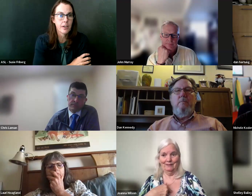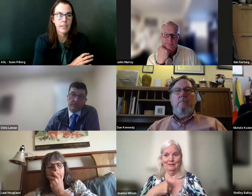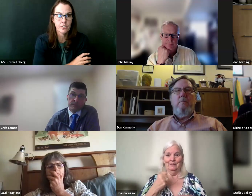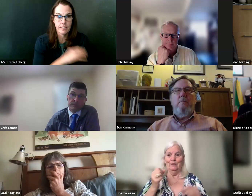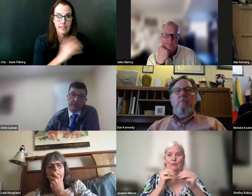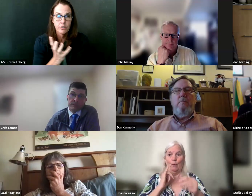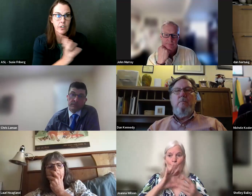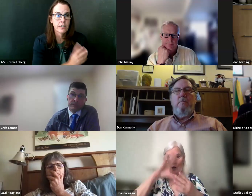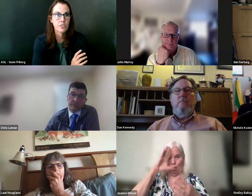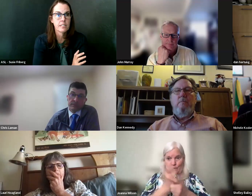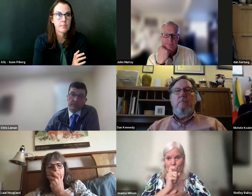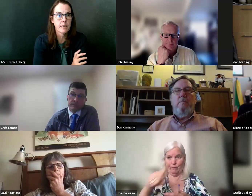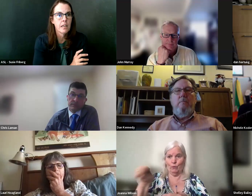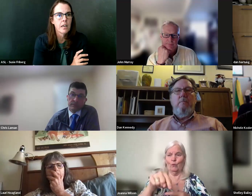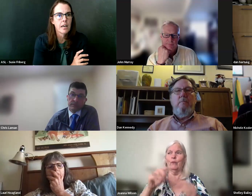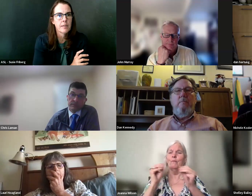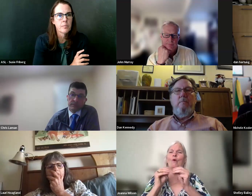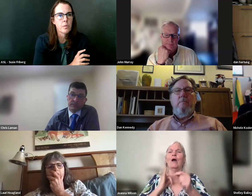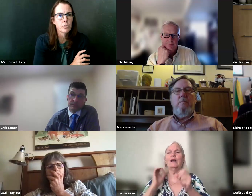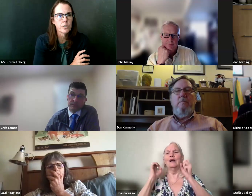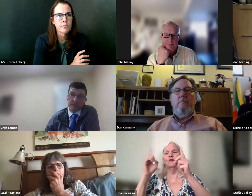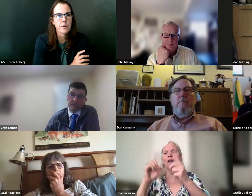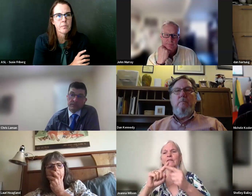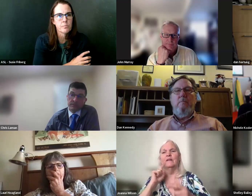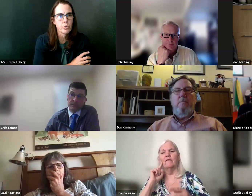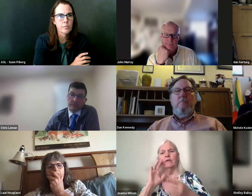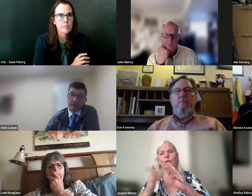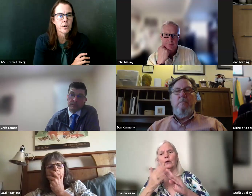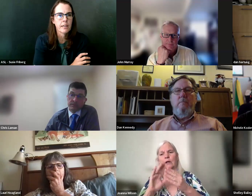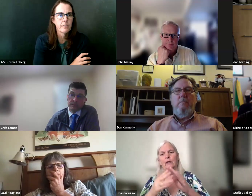I'm very interested. These are very interesting to me. Um what I'm learning from this board member